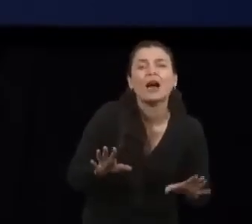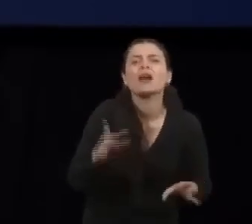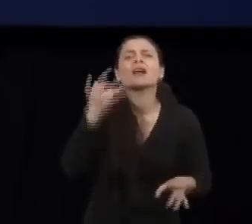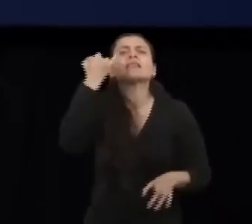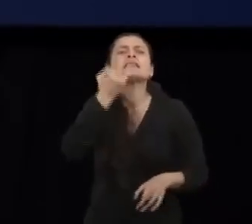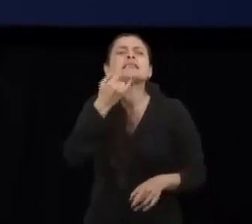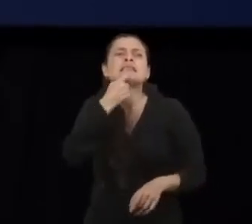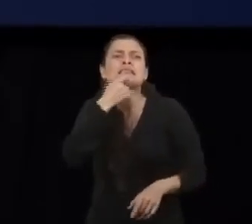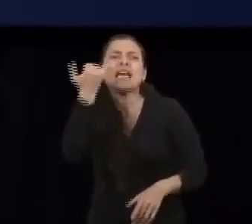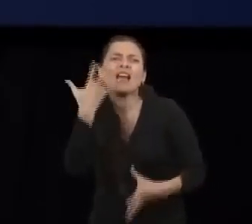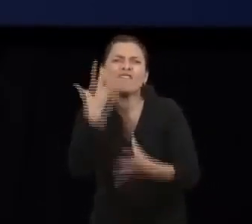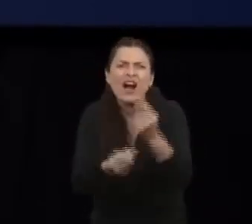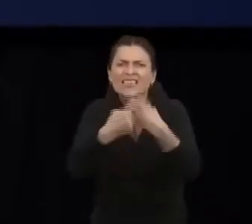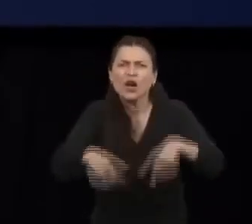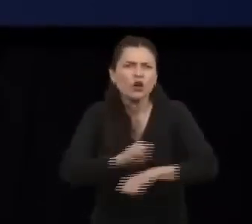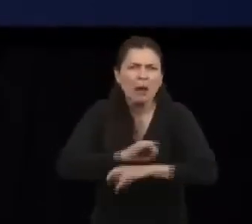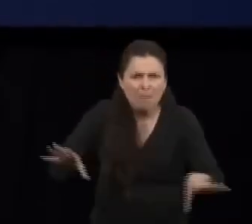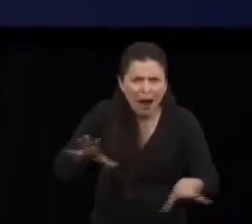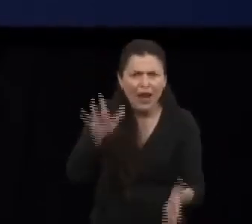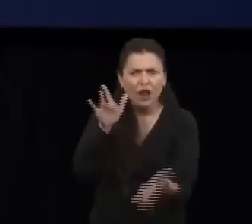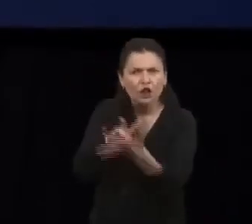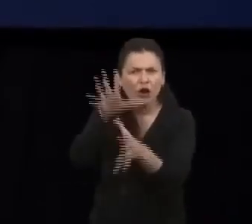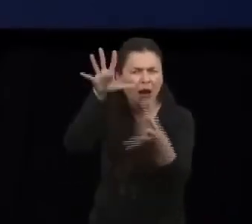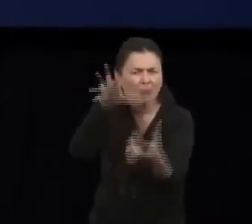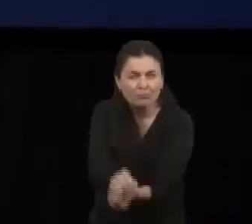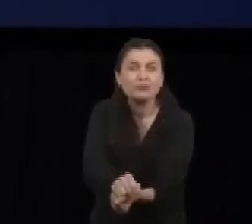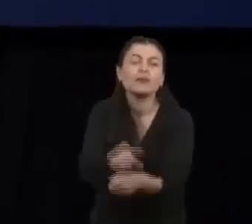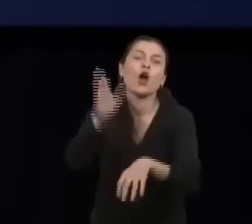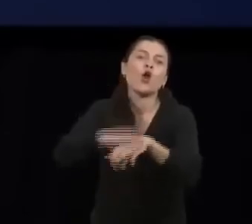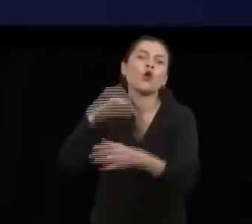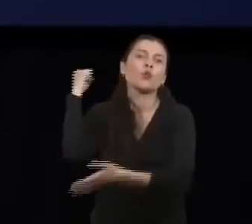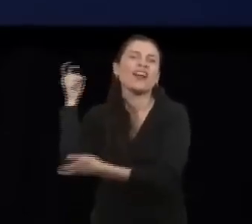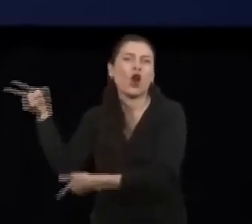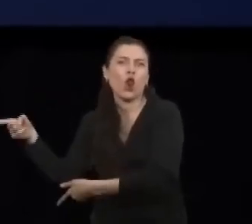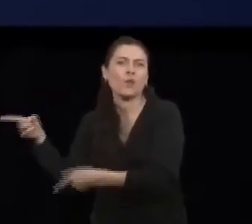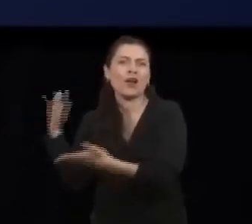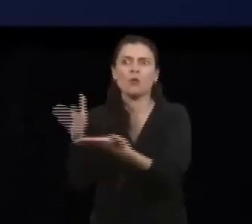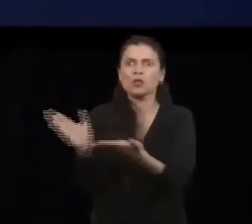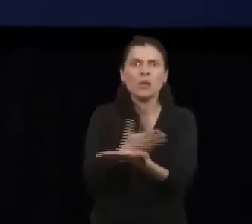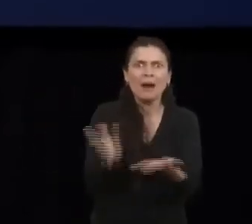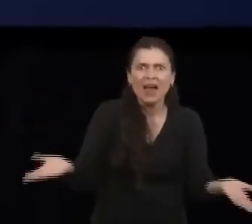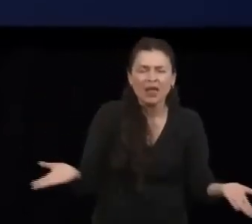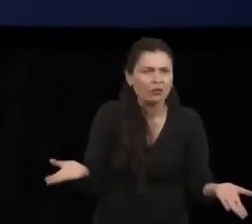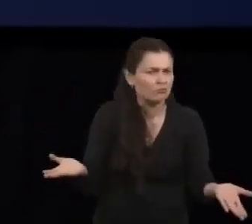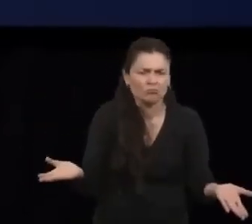That is why Keynesianism is so popular among politicians. We have been doing Keynesianism for a long time.